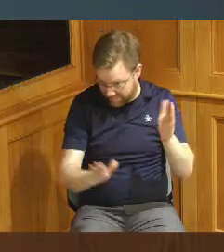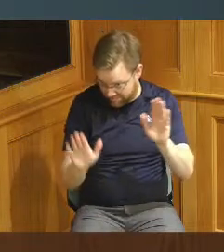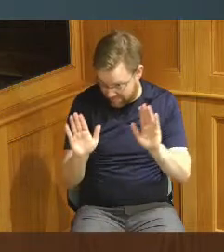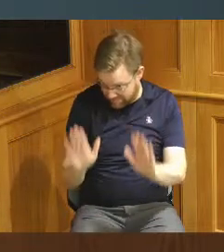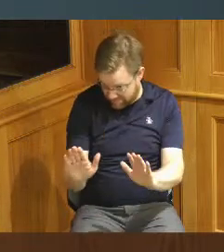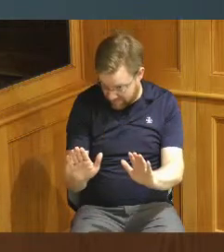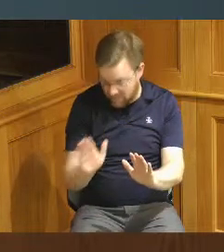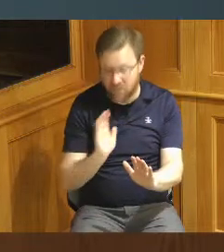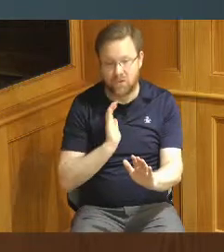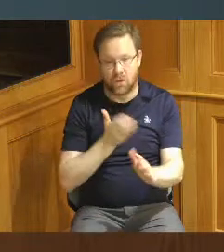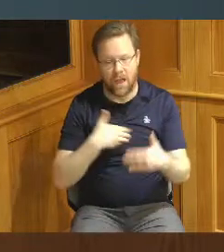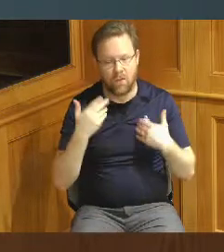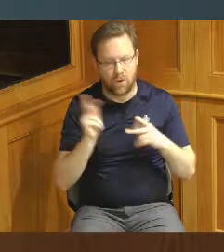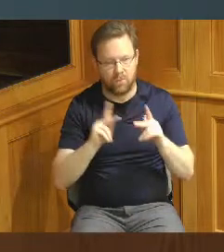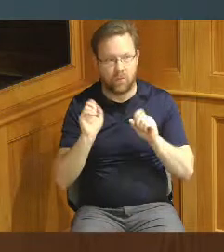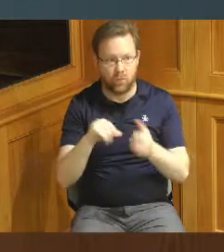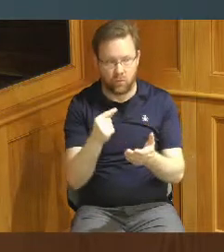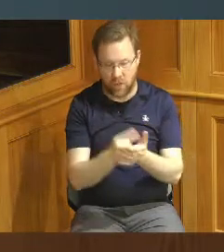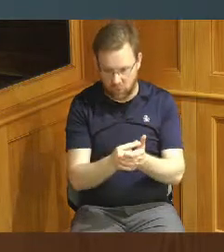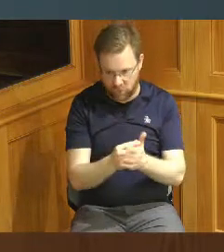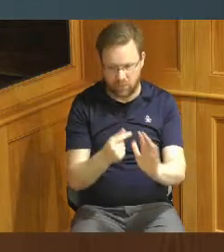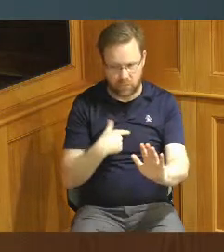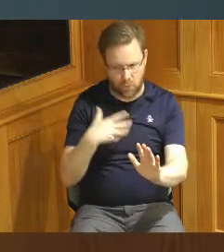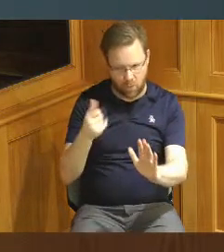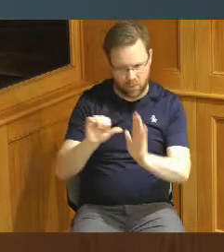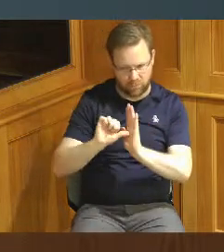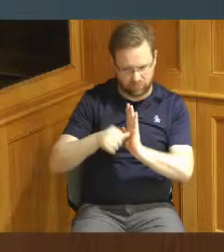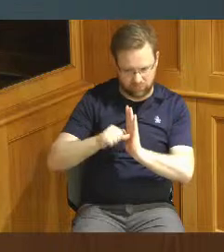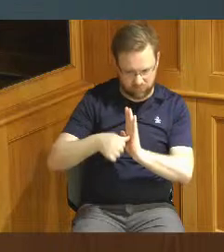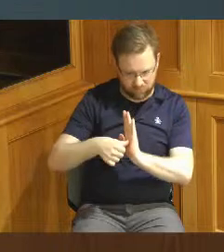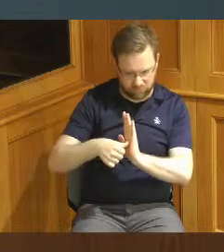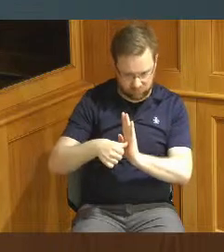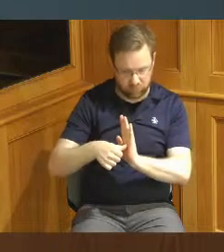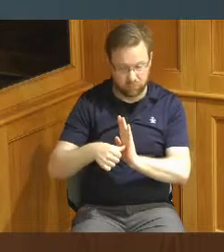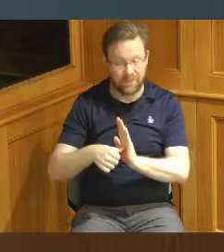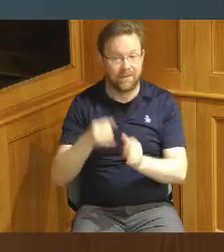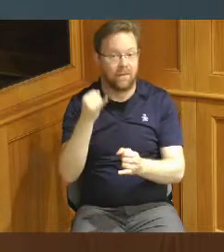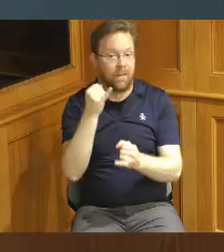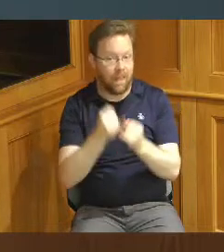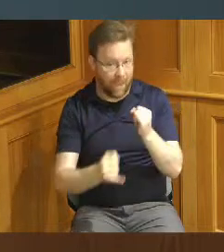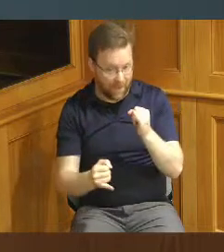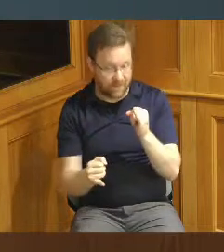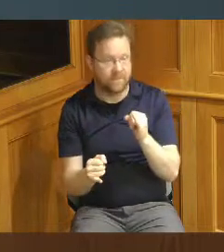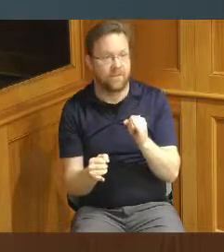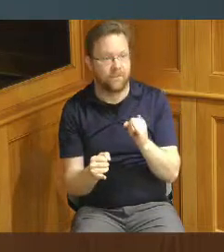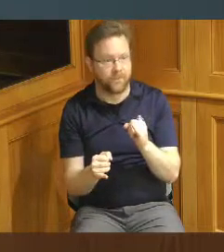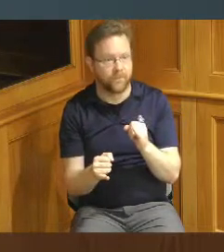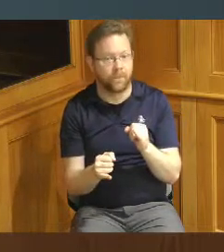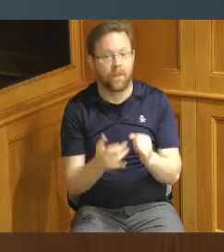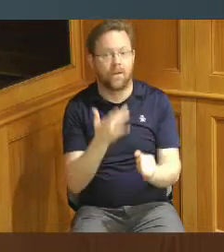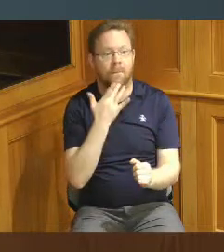(Leslie Hervey) Leslie Hervey Clerk to the Board (Commissioner Dumas) Stephanie Summerow Dumas Commissioner (Commissioner Driehaus) good afternoon I'm County Commissioner Denise Driehaus